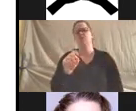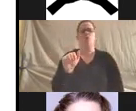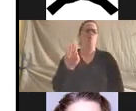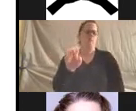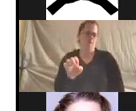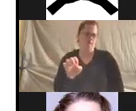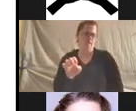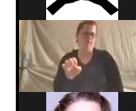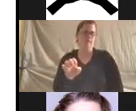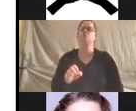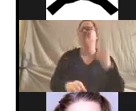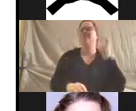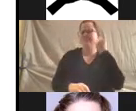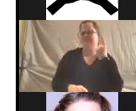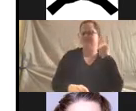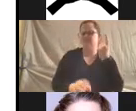to be considered in the Oregon Health Authority.